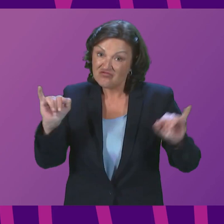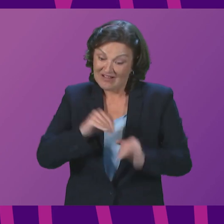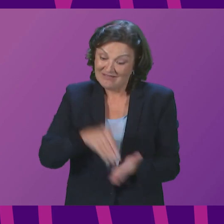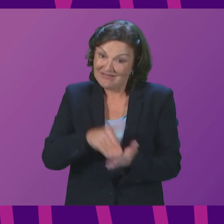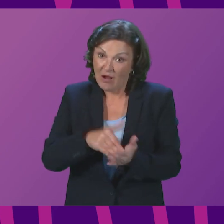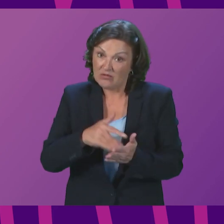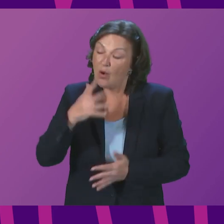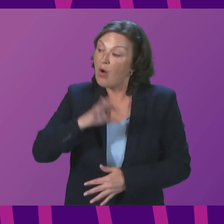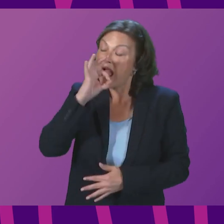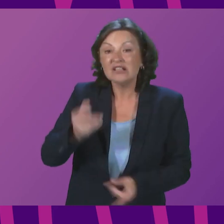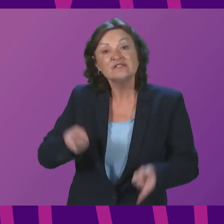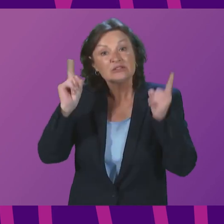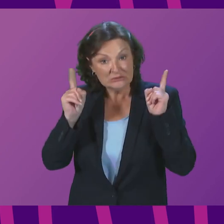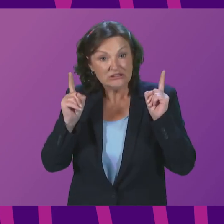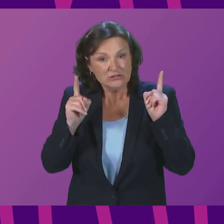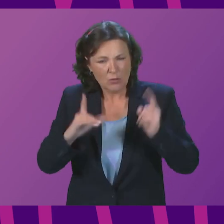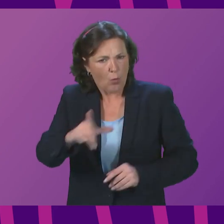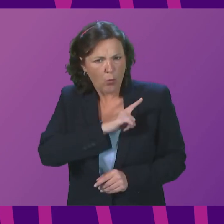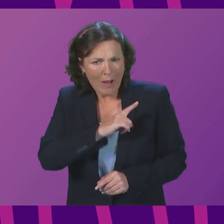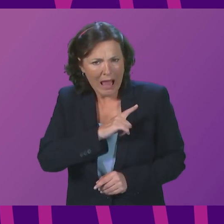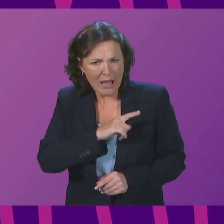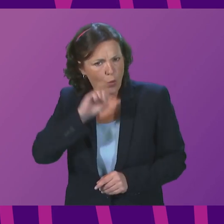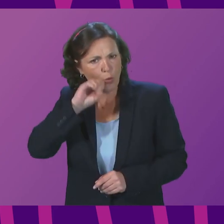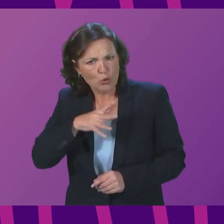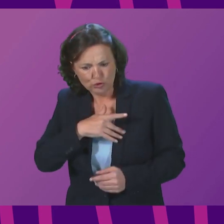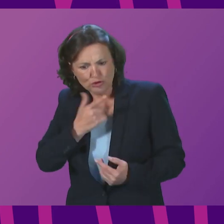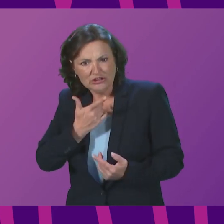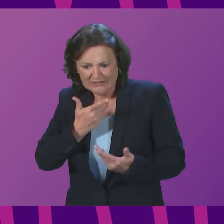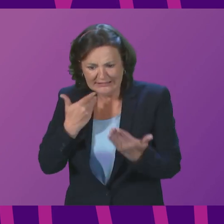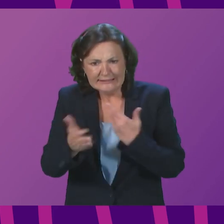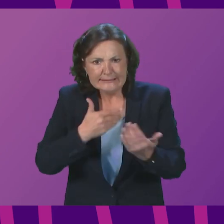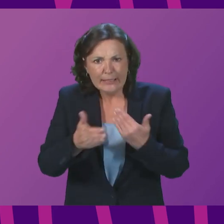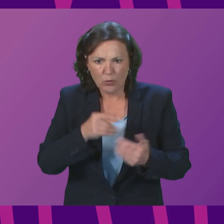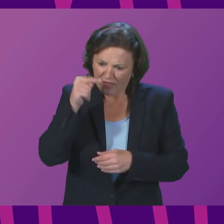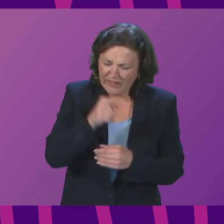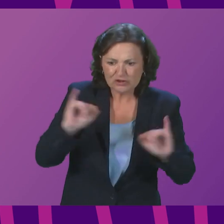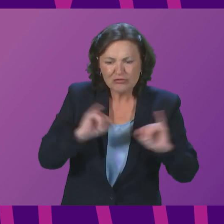Why will the First Minister not meet that crisis now with proper pay, fair conditions